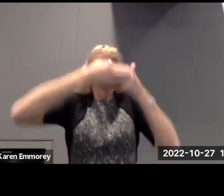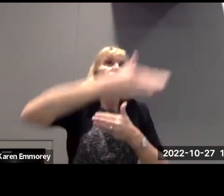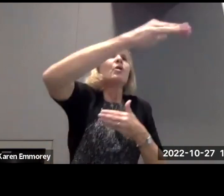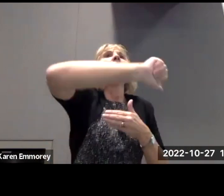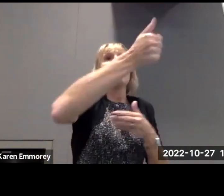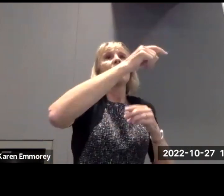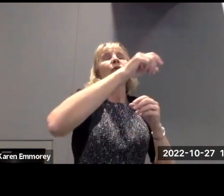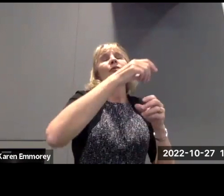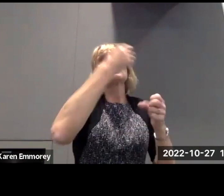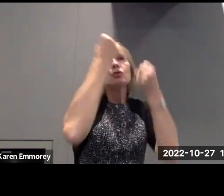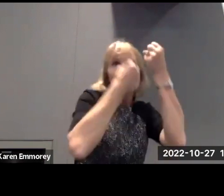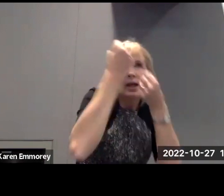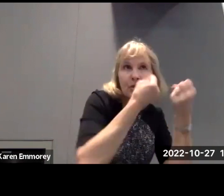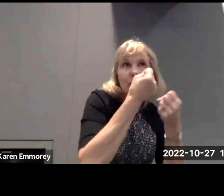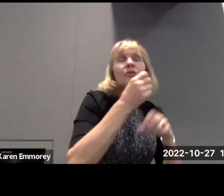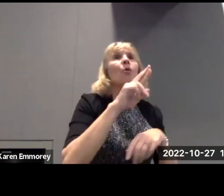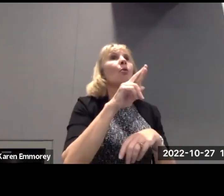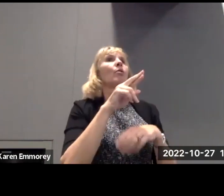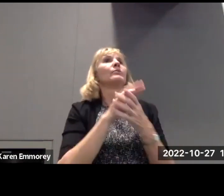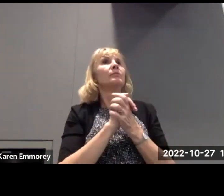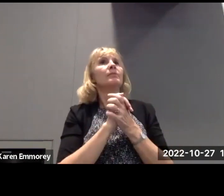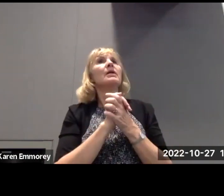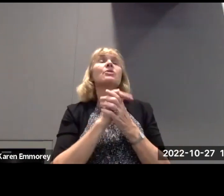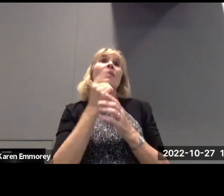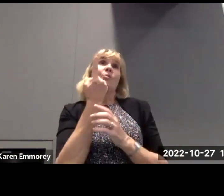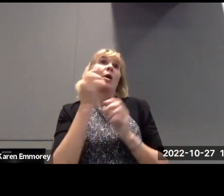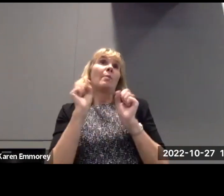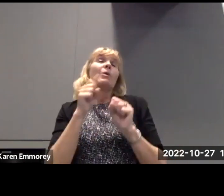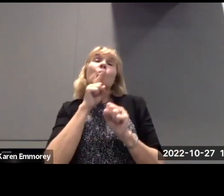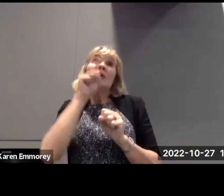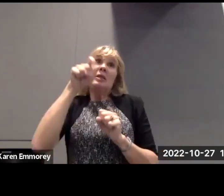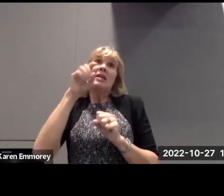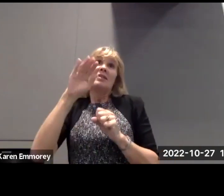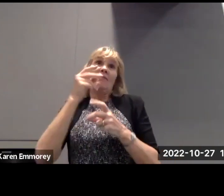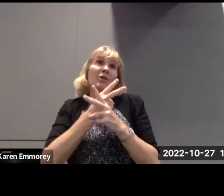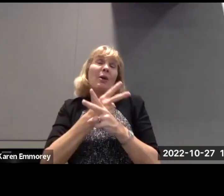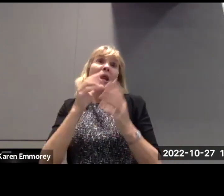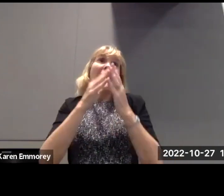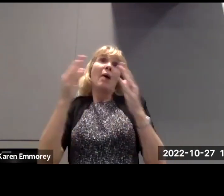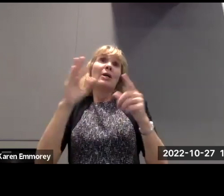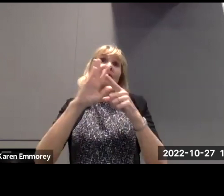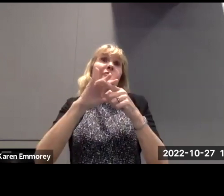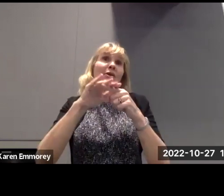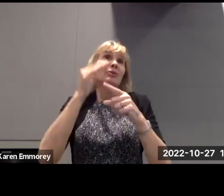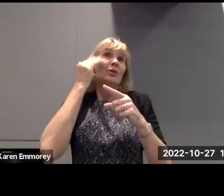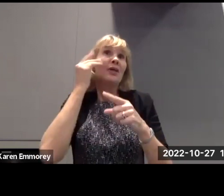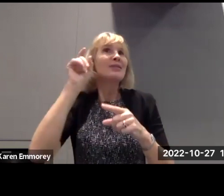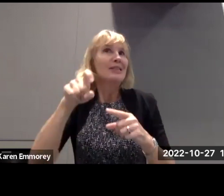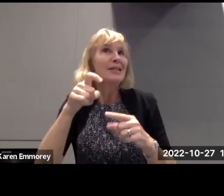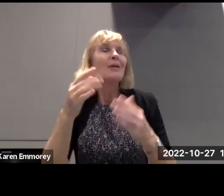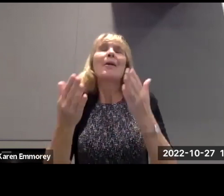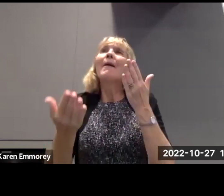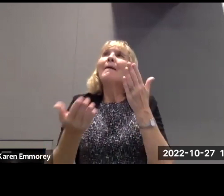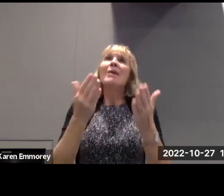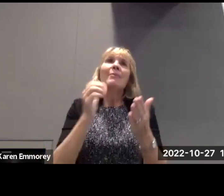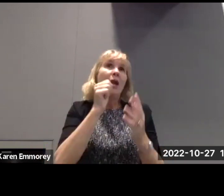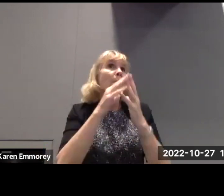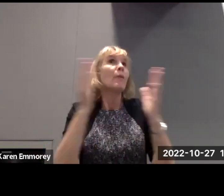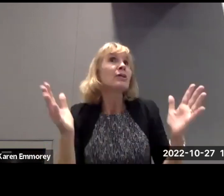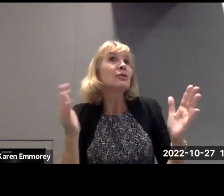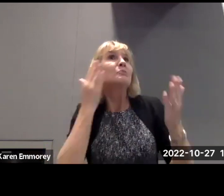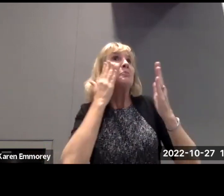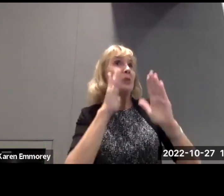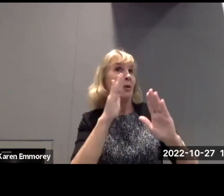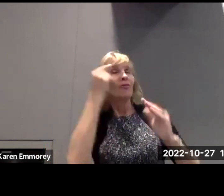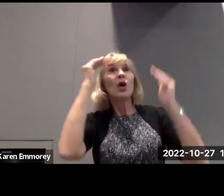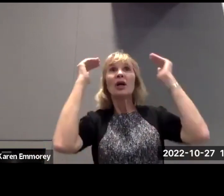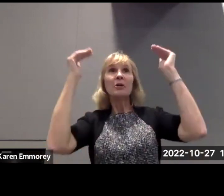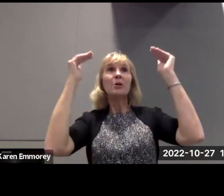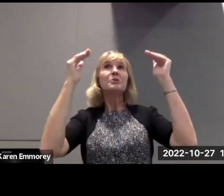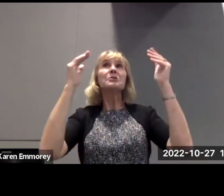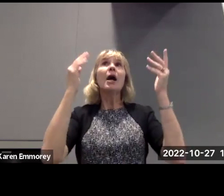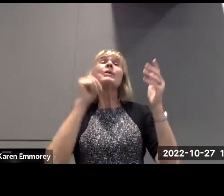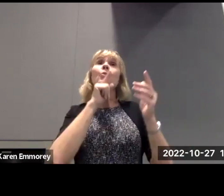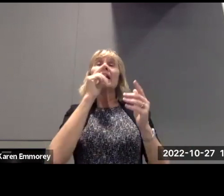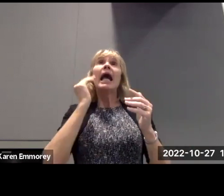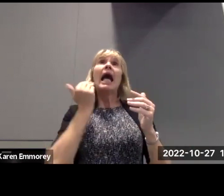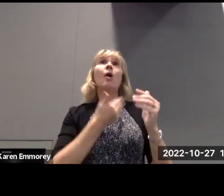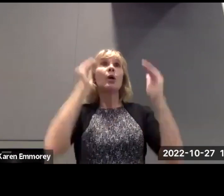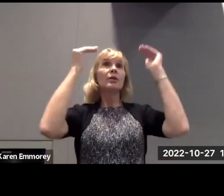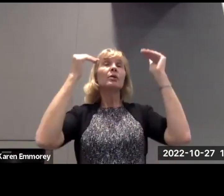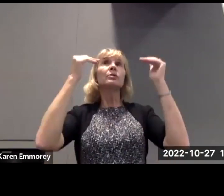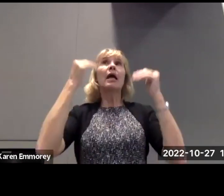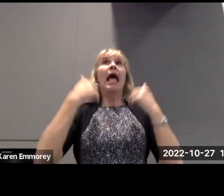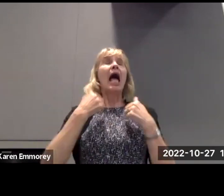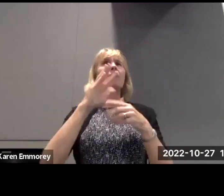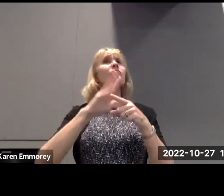how much homogeneous awareness that might not be there as much for adults. I mean the adults that we say do the first have phonological knowledge. They weren't forming a chance they were performing that better, but can't just not as well.